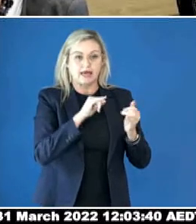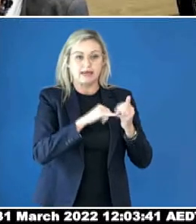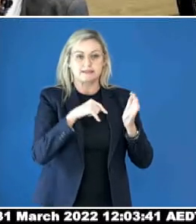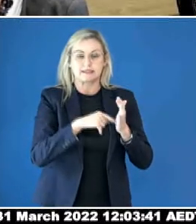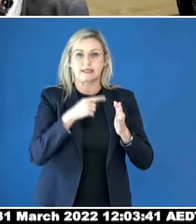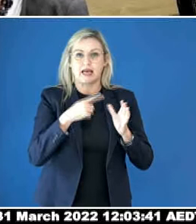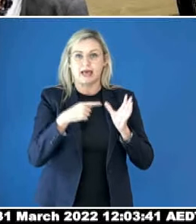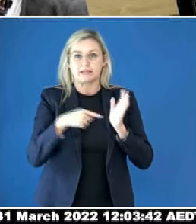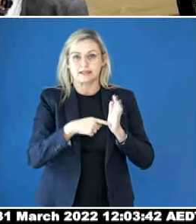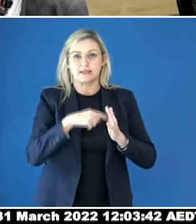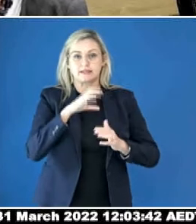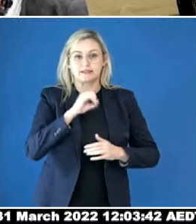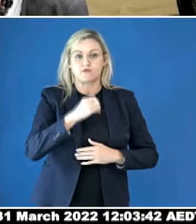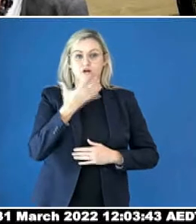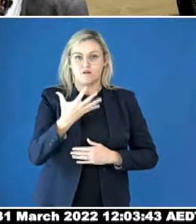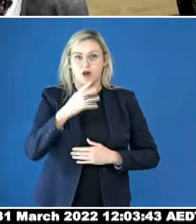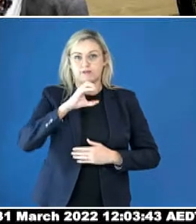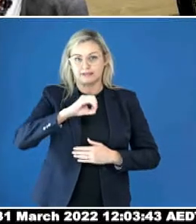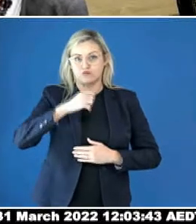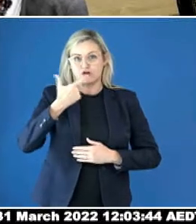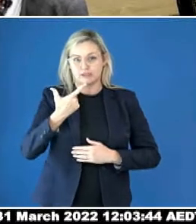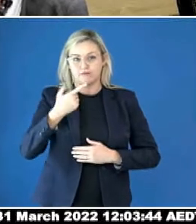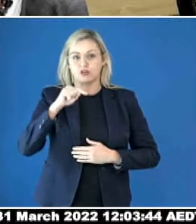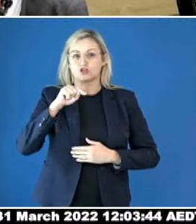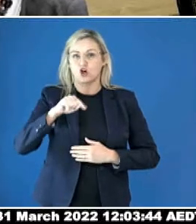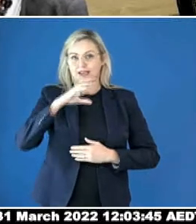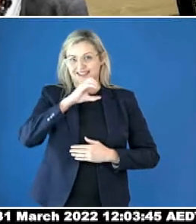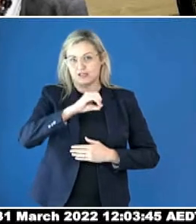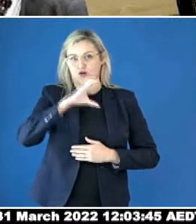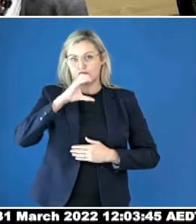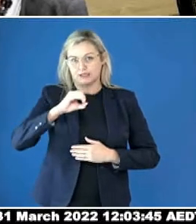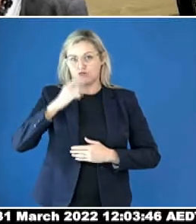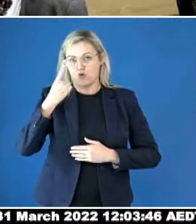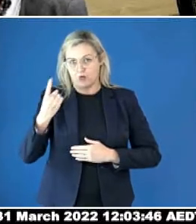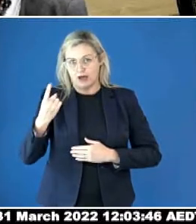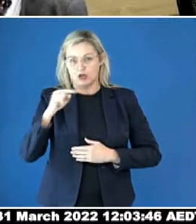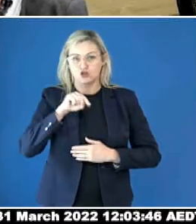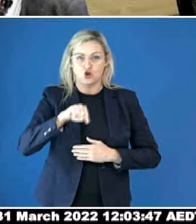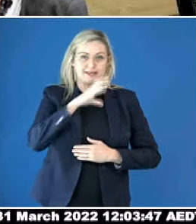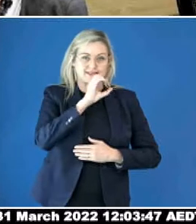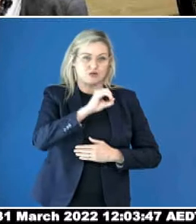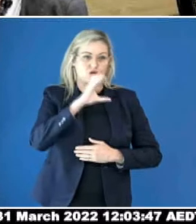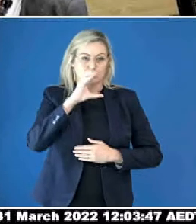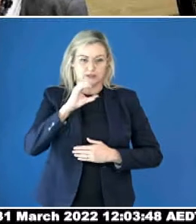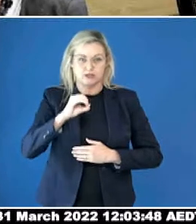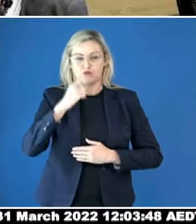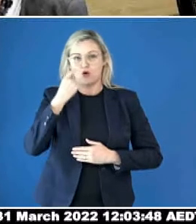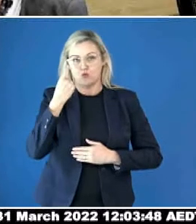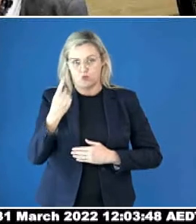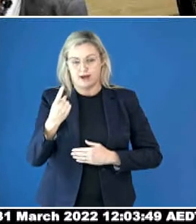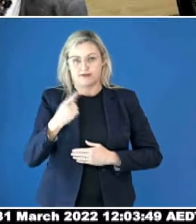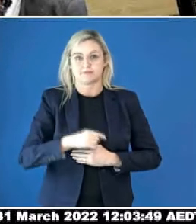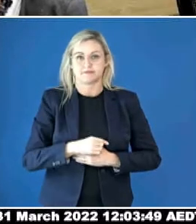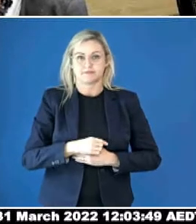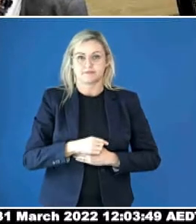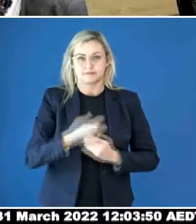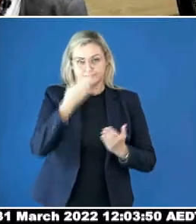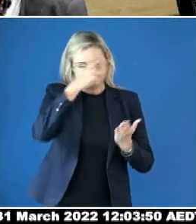STAT.0507.0001.0001. It is